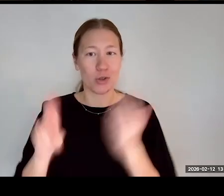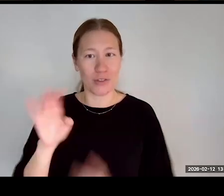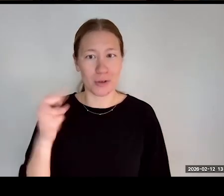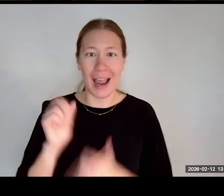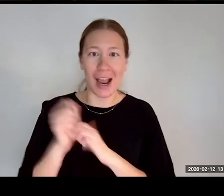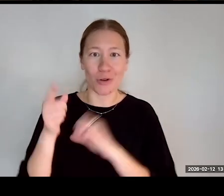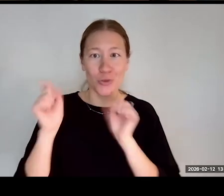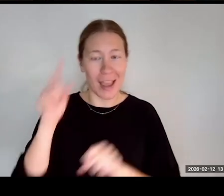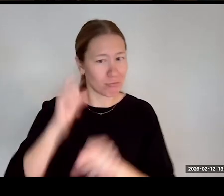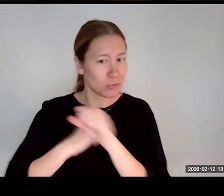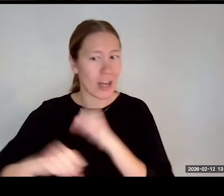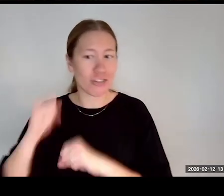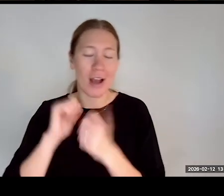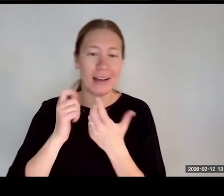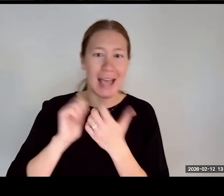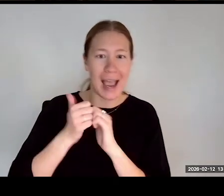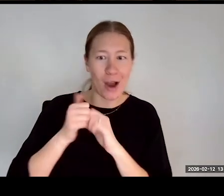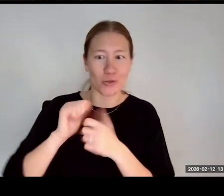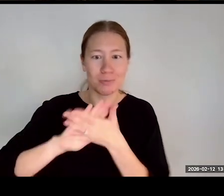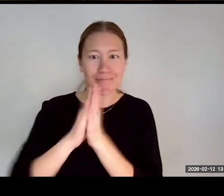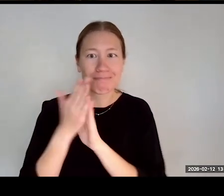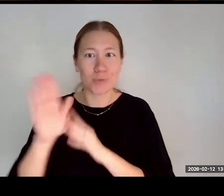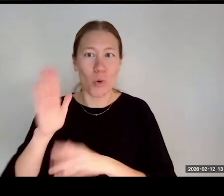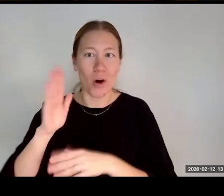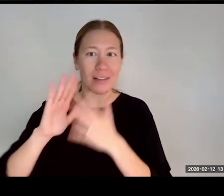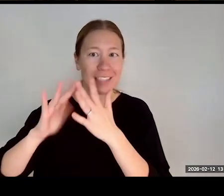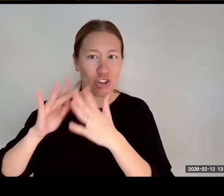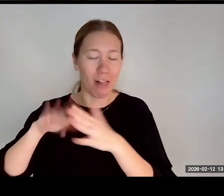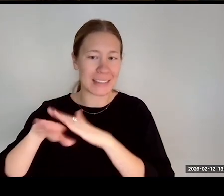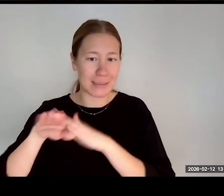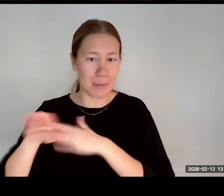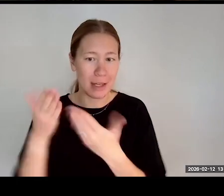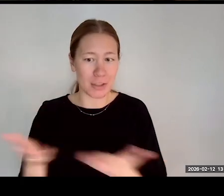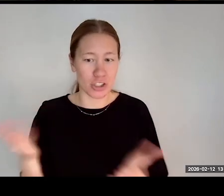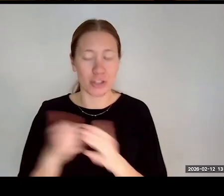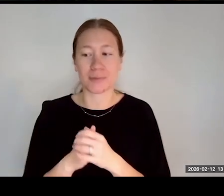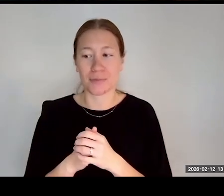around making your materials digitally accessible. There's also a section on all of the resources available